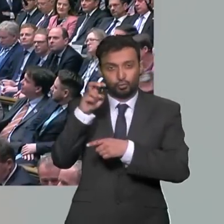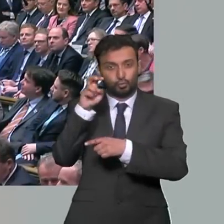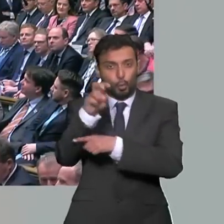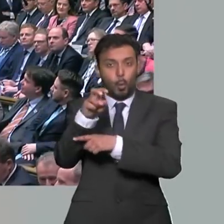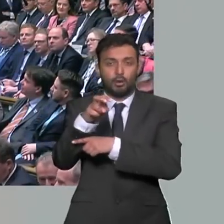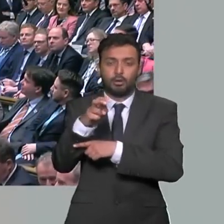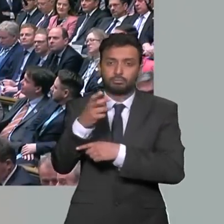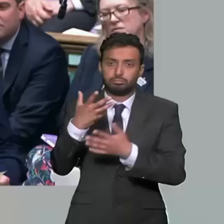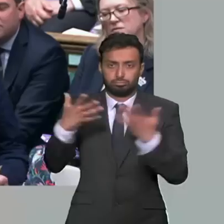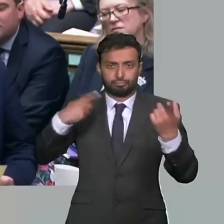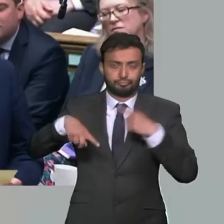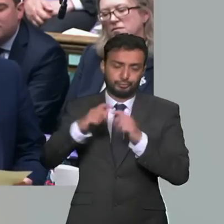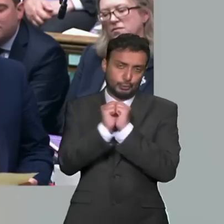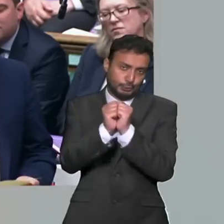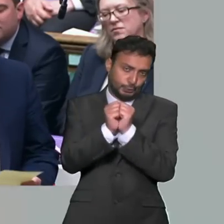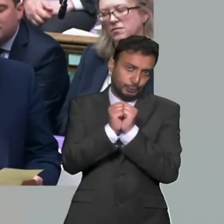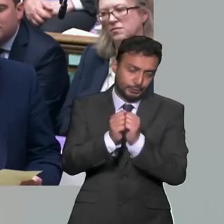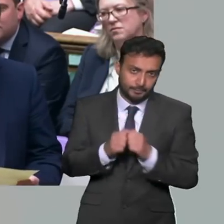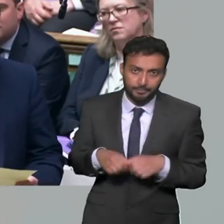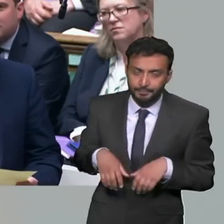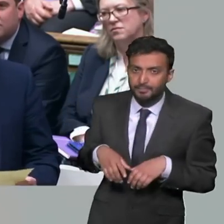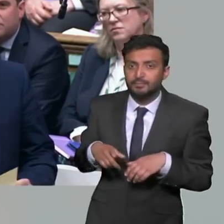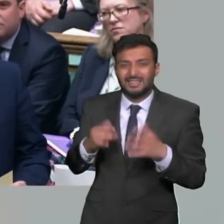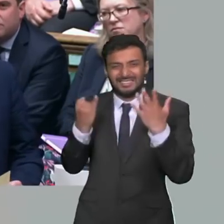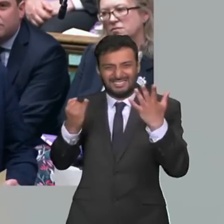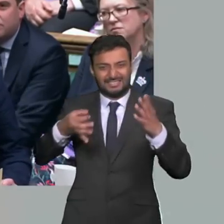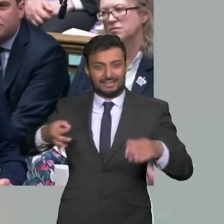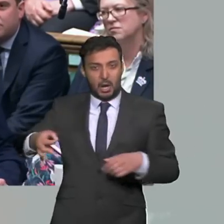Burslem and Tunstall, two of the great six towns of Stoke-on-Trent, are plagued with